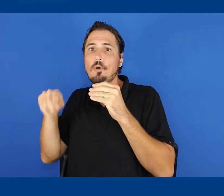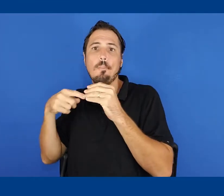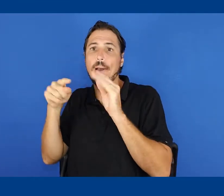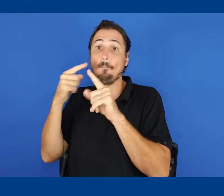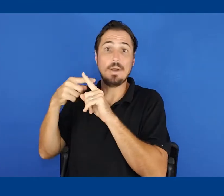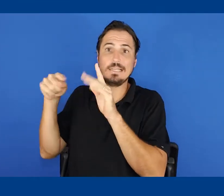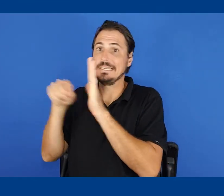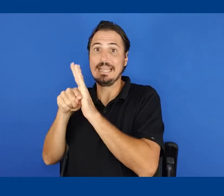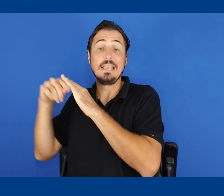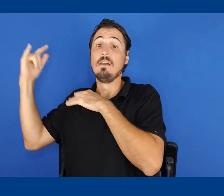until after arrival.